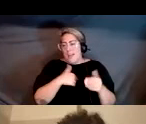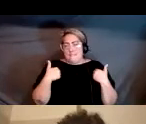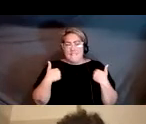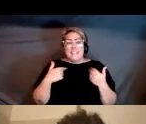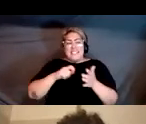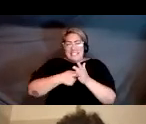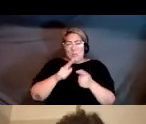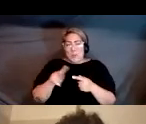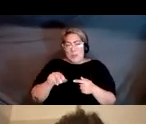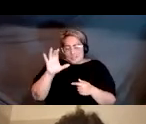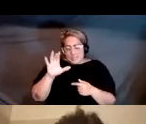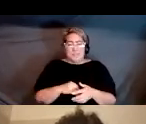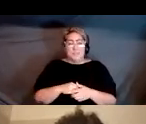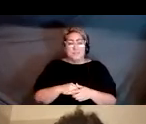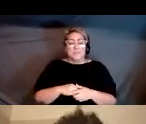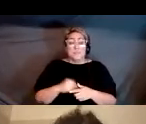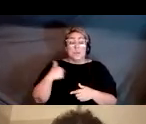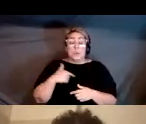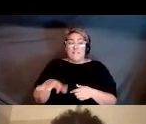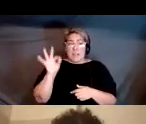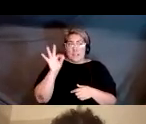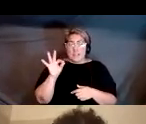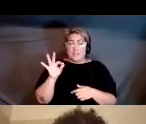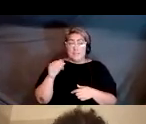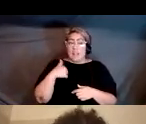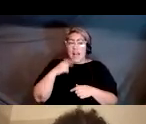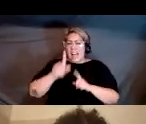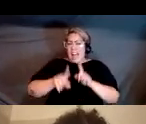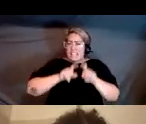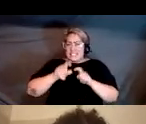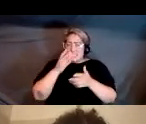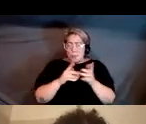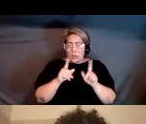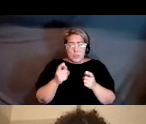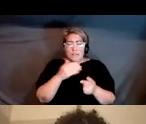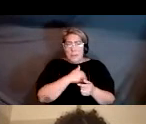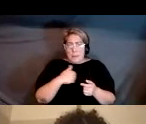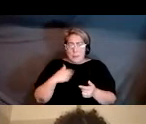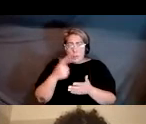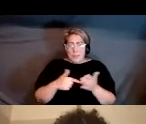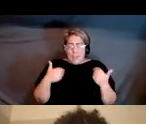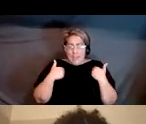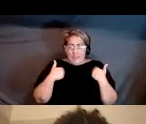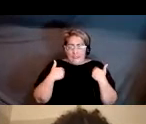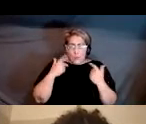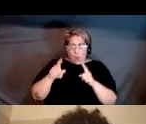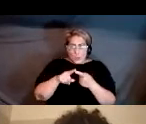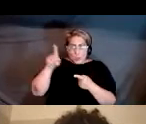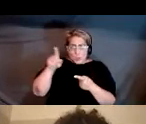I asked some of the questions that members have of the Commissioner and city on the call today. Which